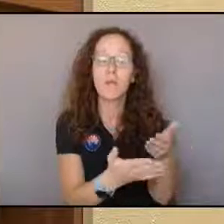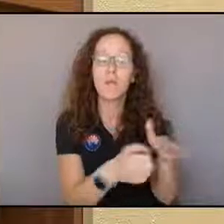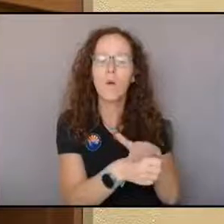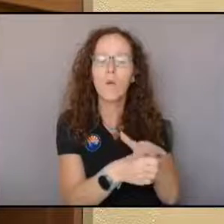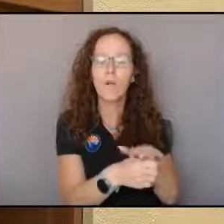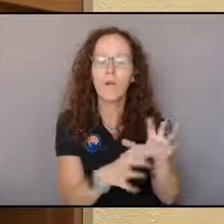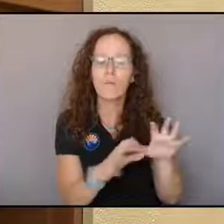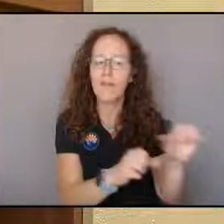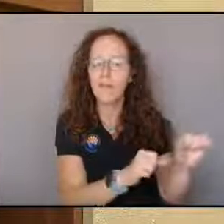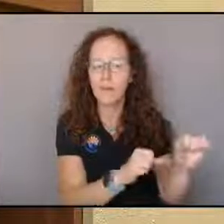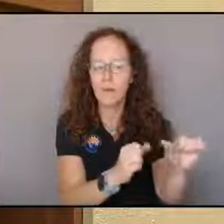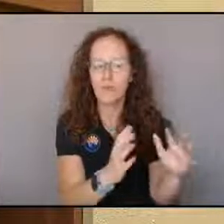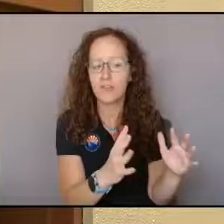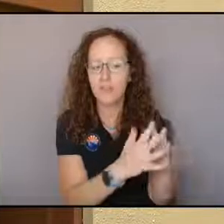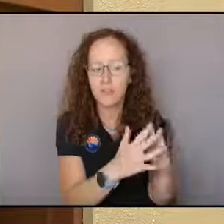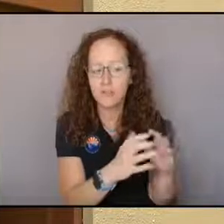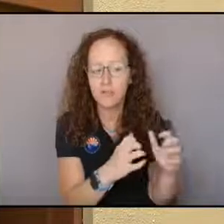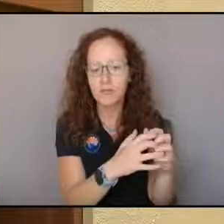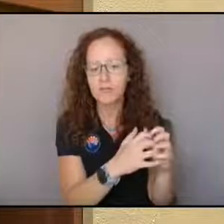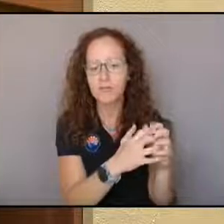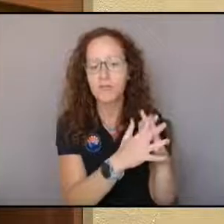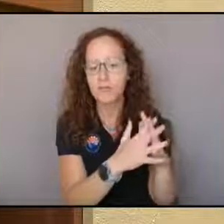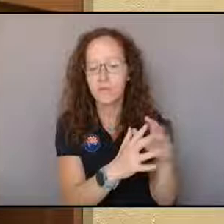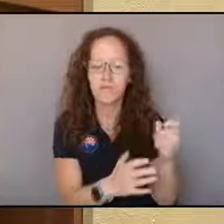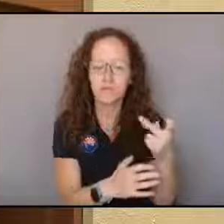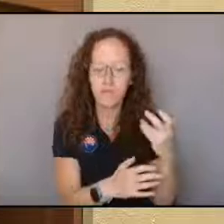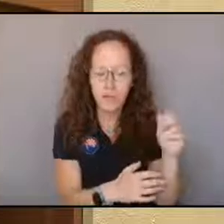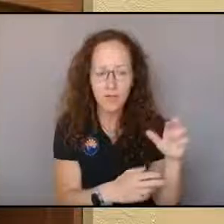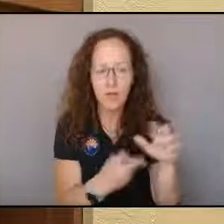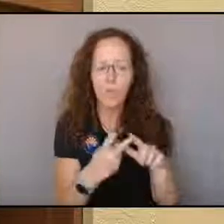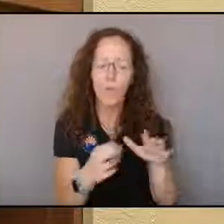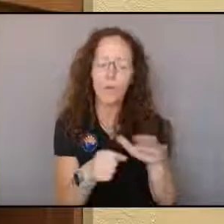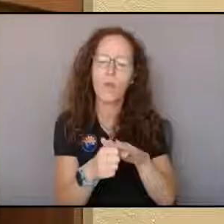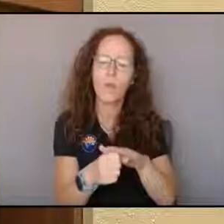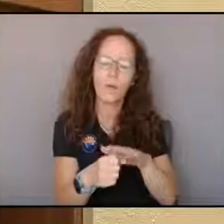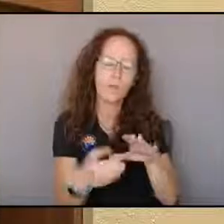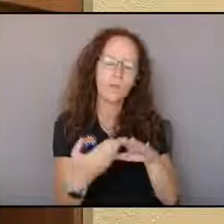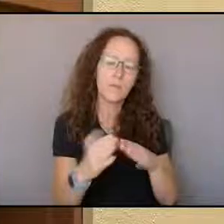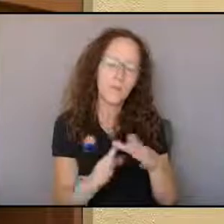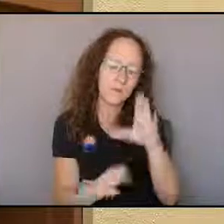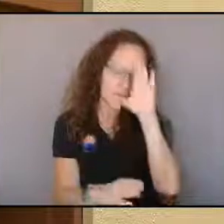SHELTERS OR LOCAL VOLUNTEER FIRE DEPARTMENTS. THEY ARE ALWAYS IN NEED.